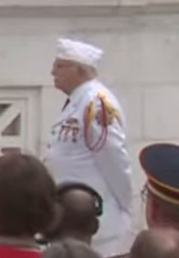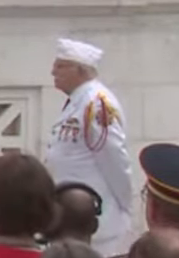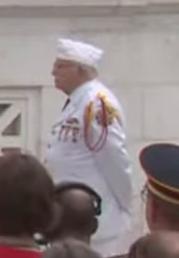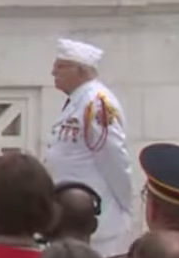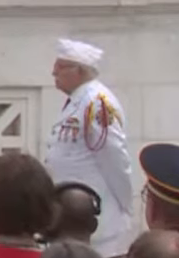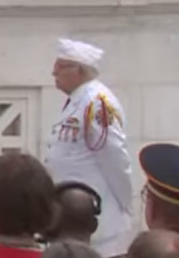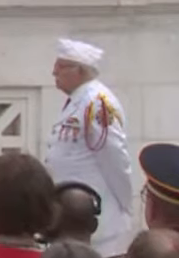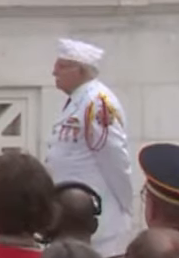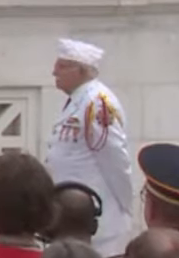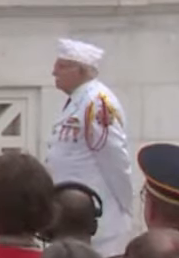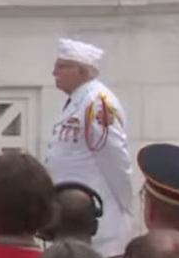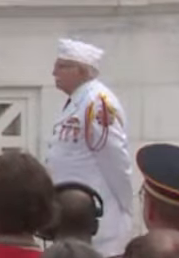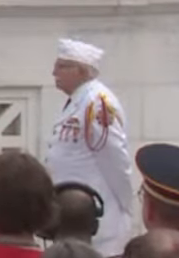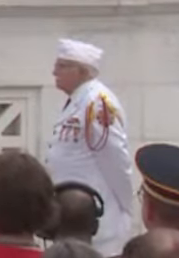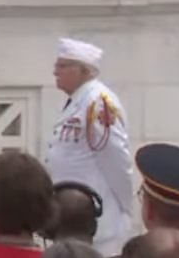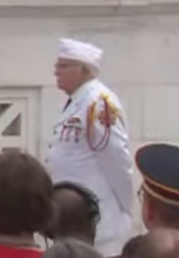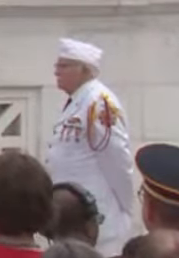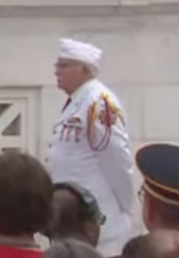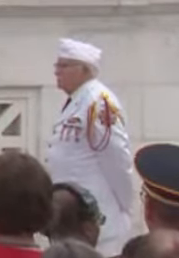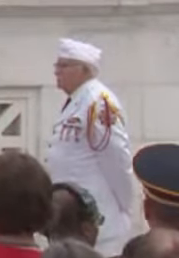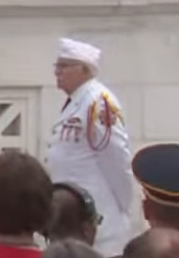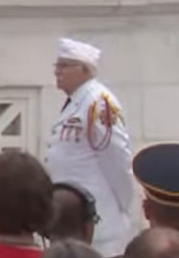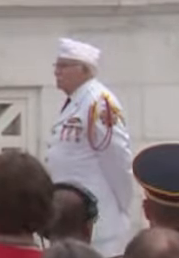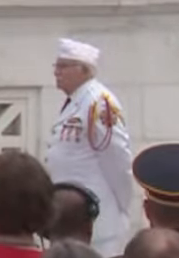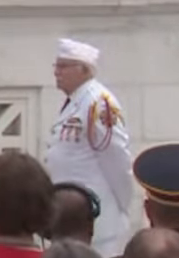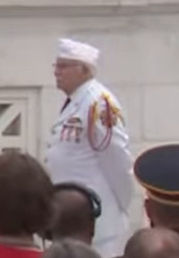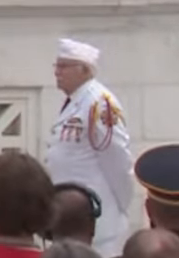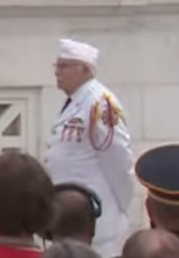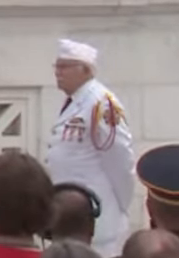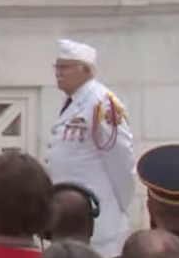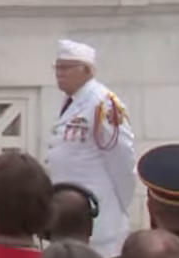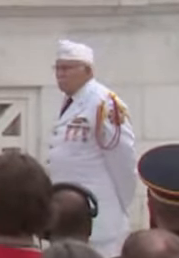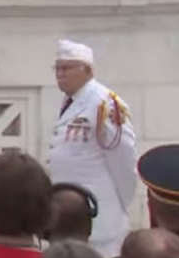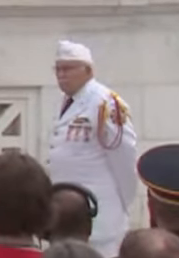God bless America My home, sweet home